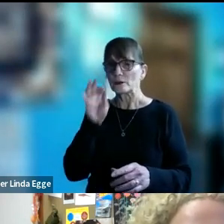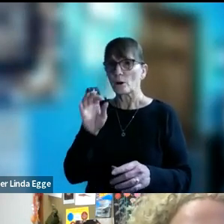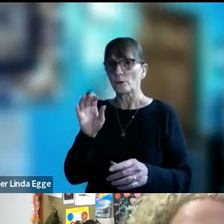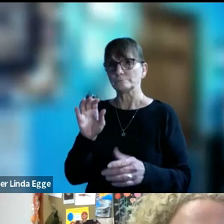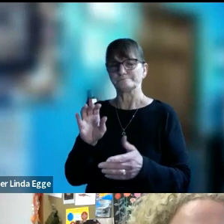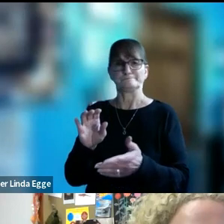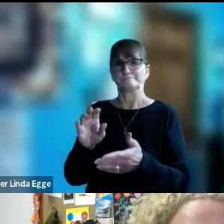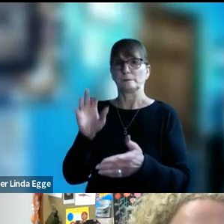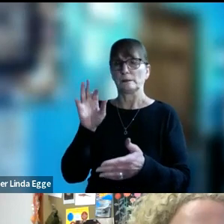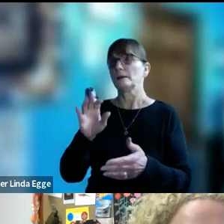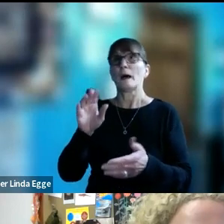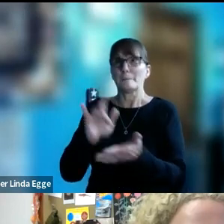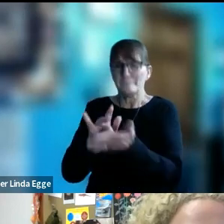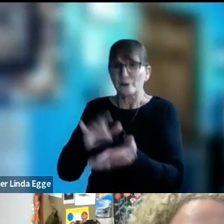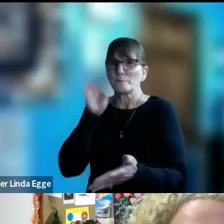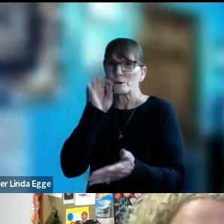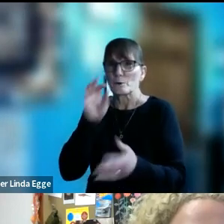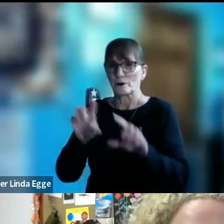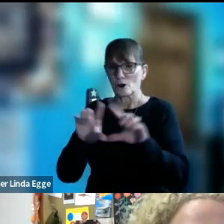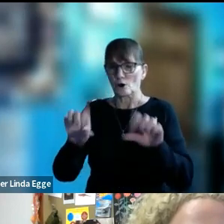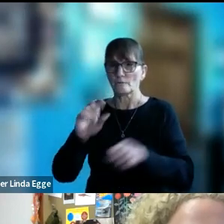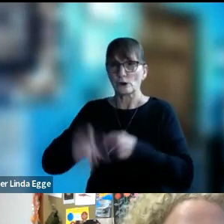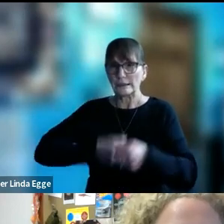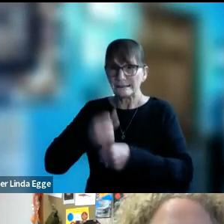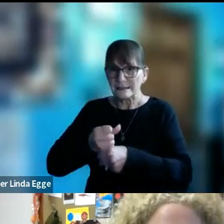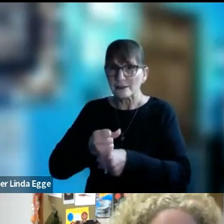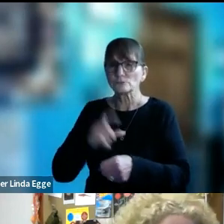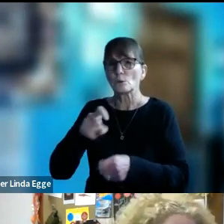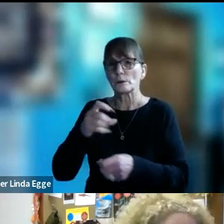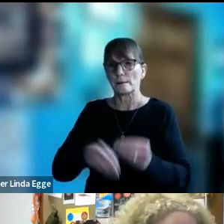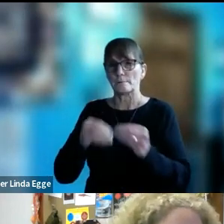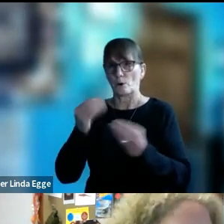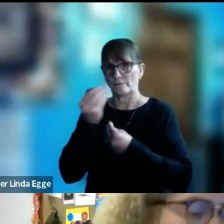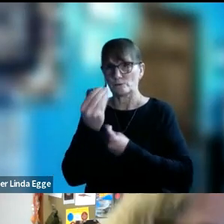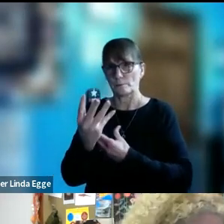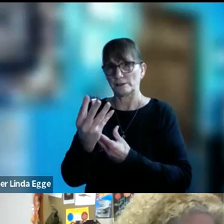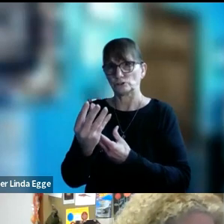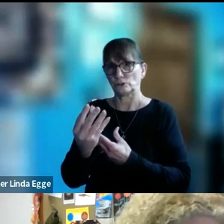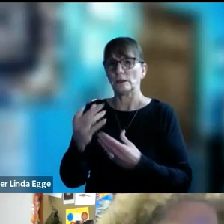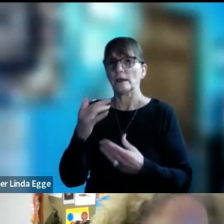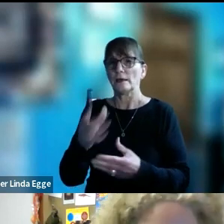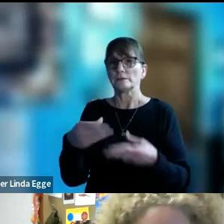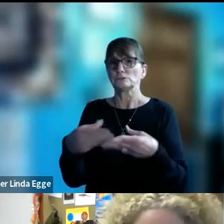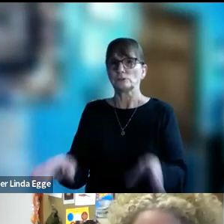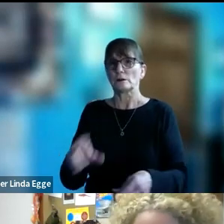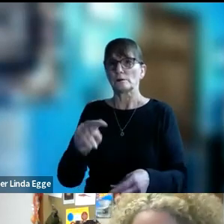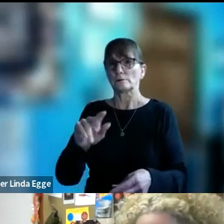So I mean, I think this question, we need more information, I think, but generally, Natasha, if you did wanna talk a little bit